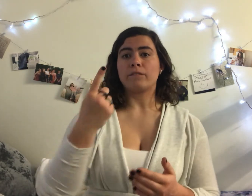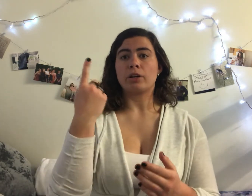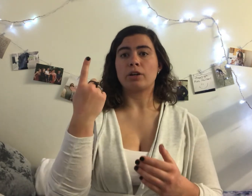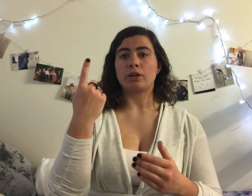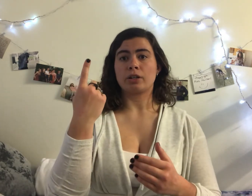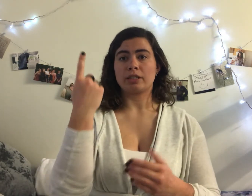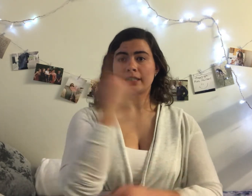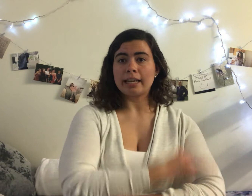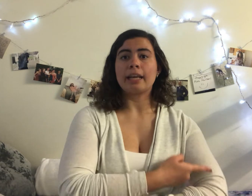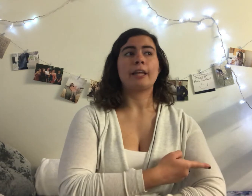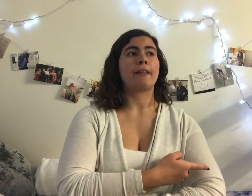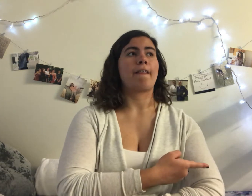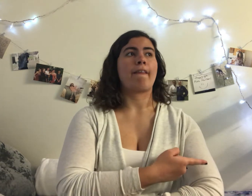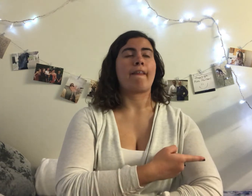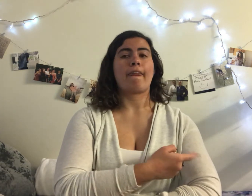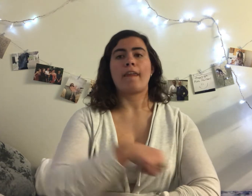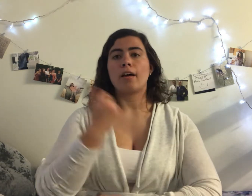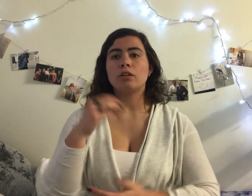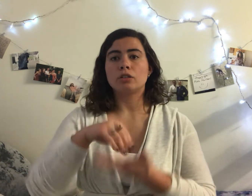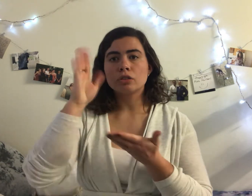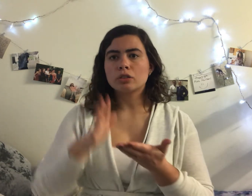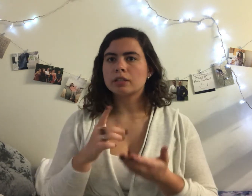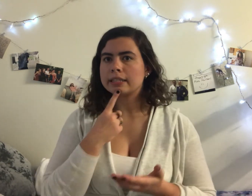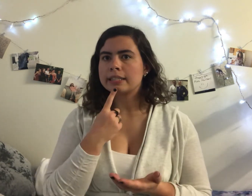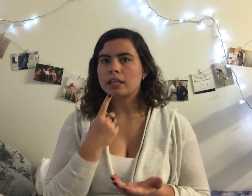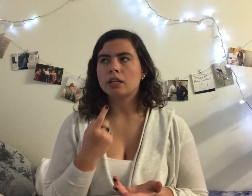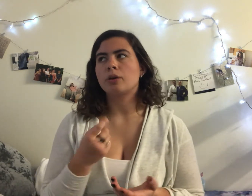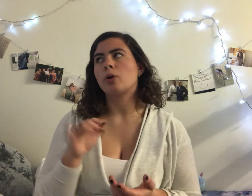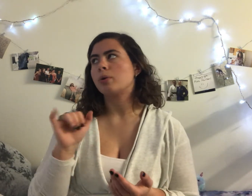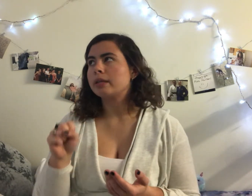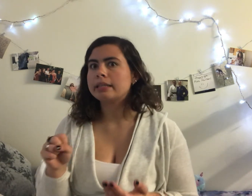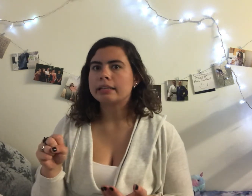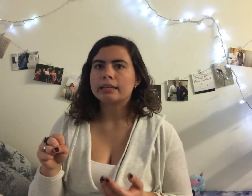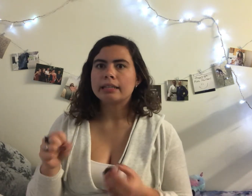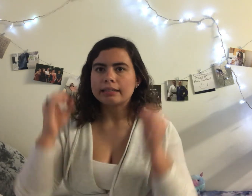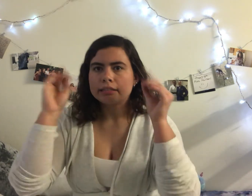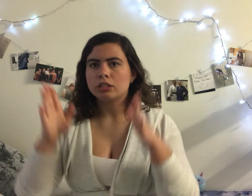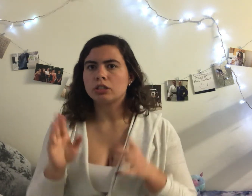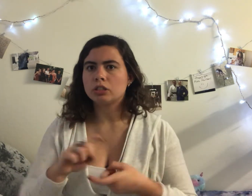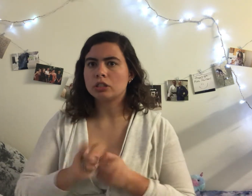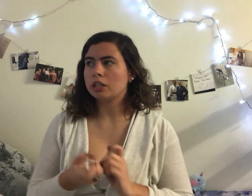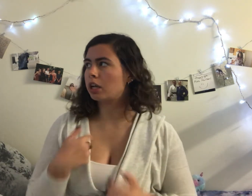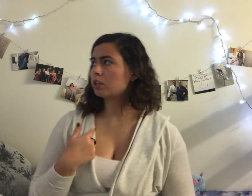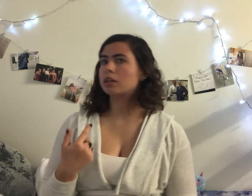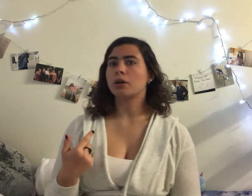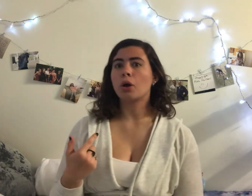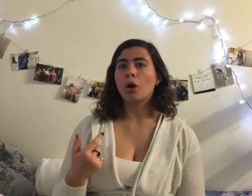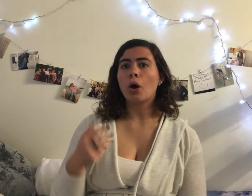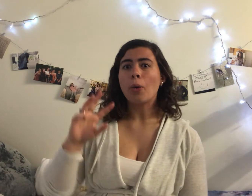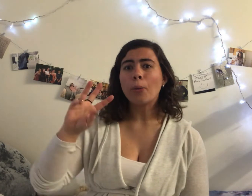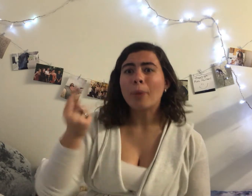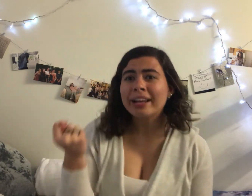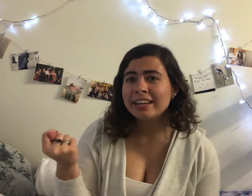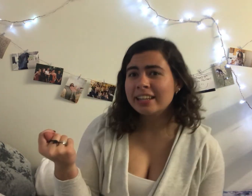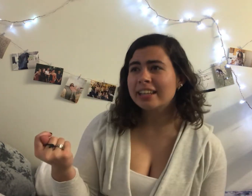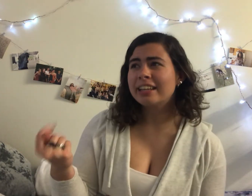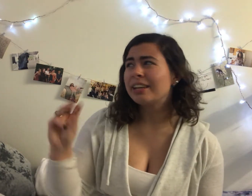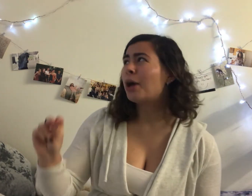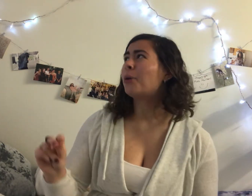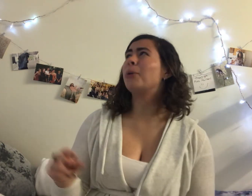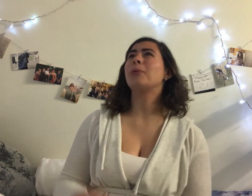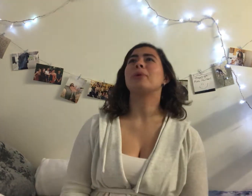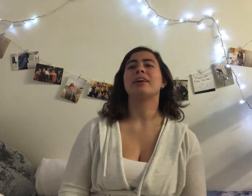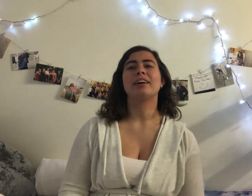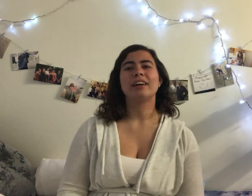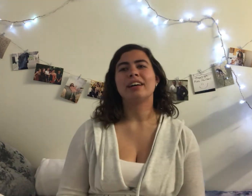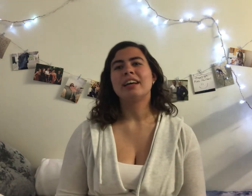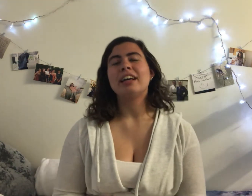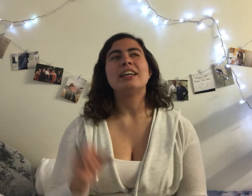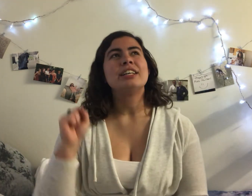the other students were talking about how the teacher was changed. I was like "what? no!"